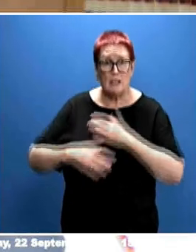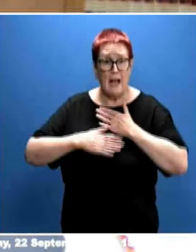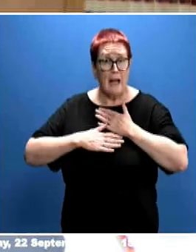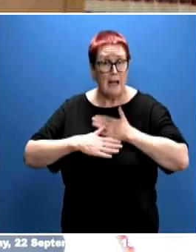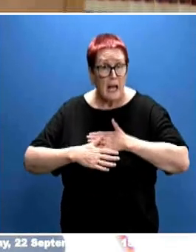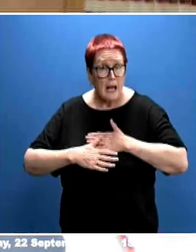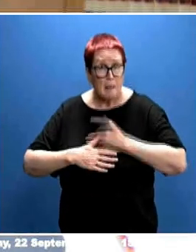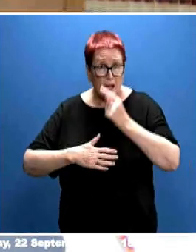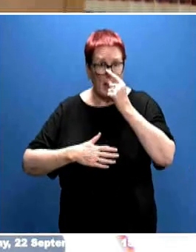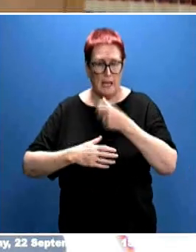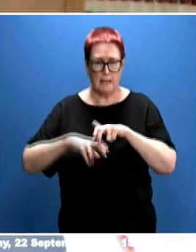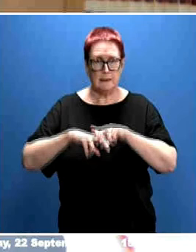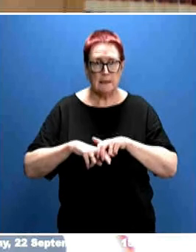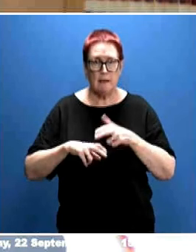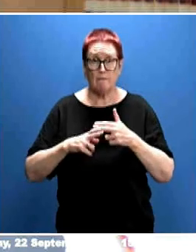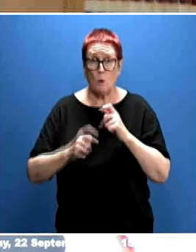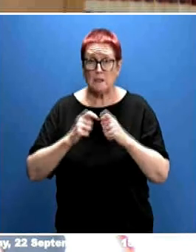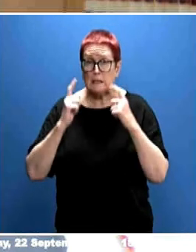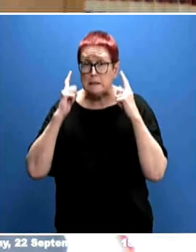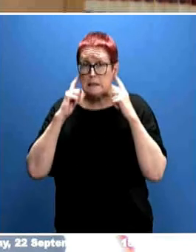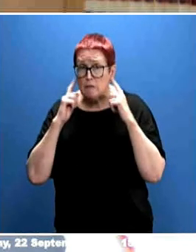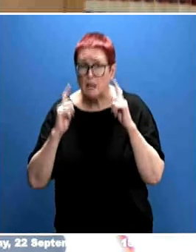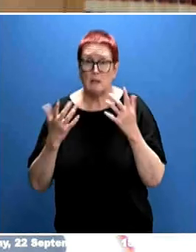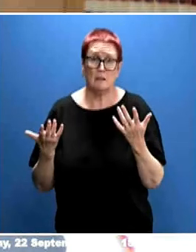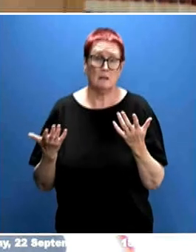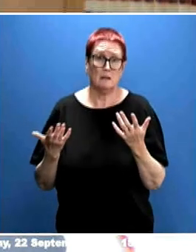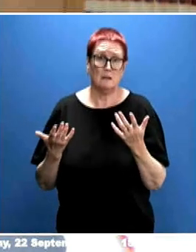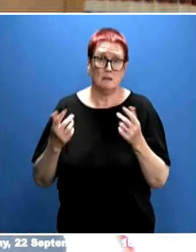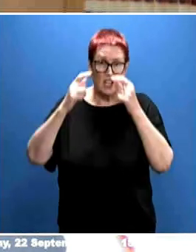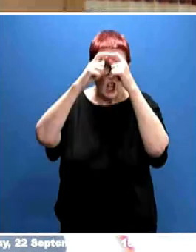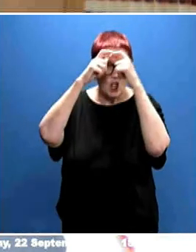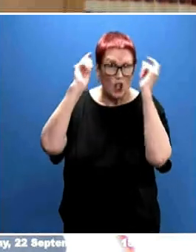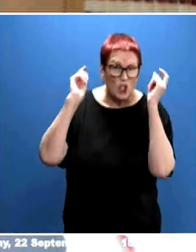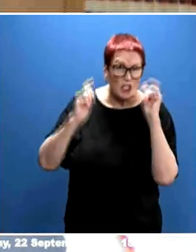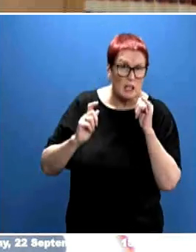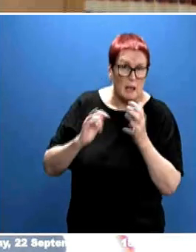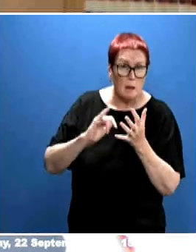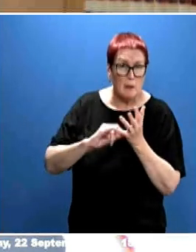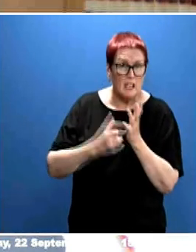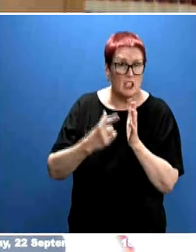an assessment. The nursing staff may do a screen, but if we had concerns that